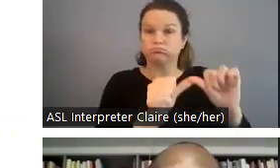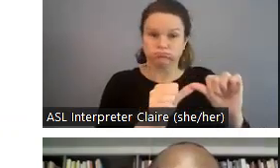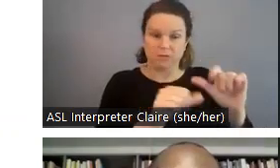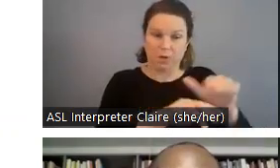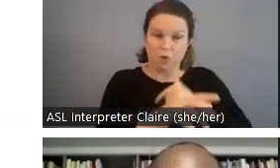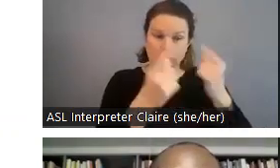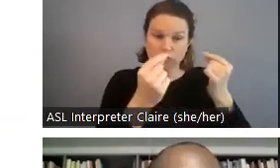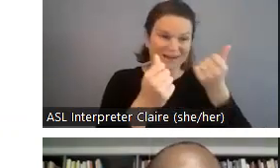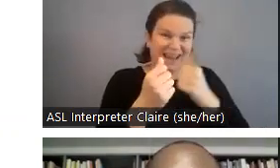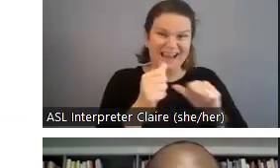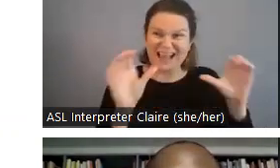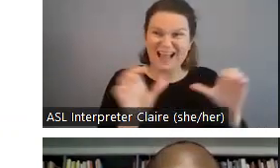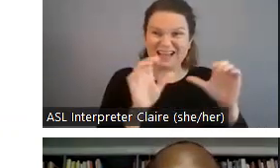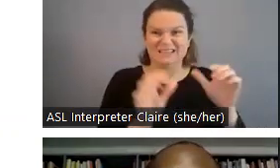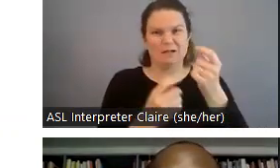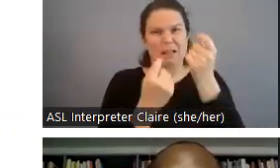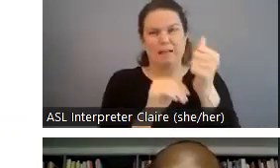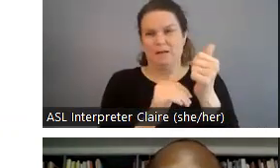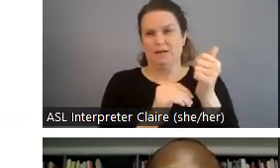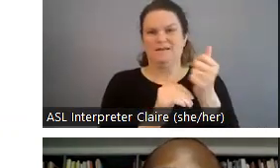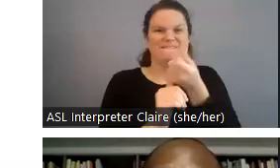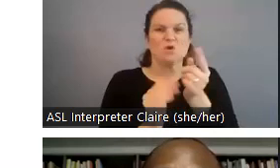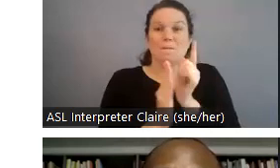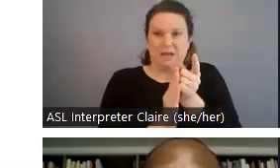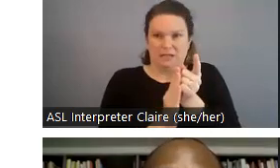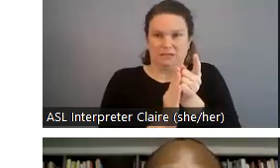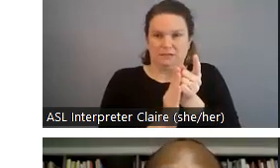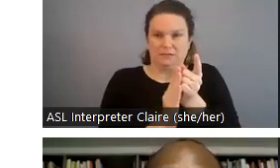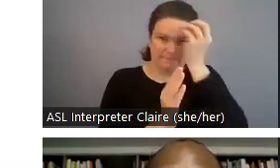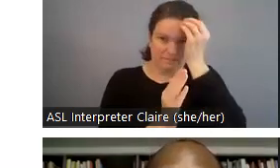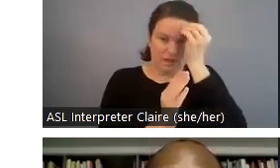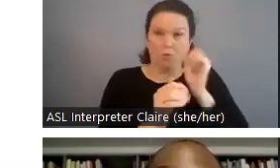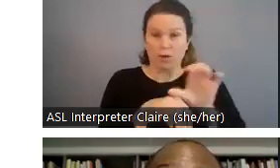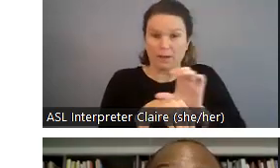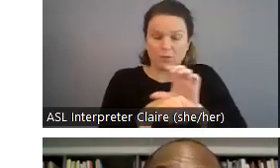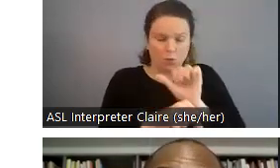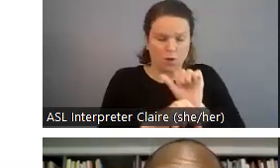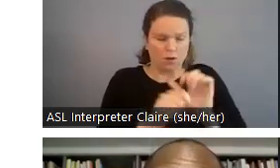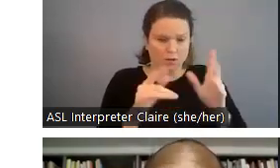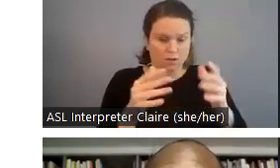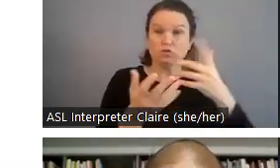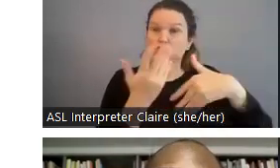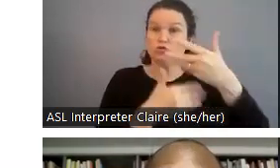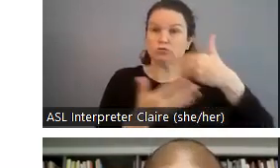kind of cognitive task is very limited within a few minutes of computer work or